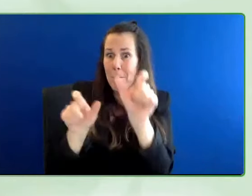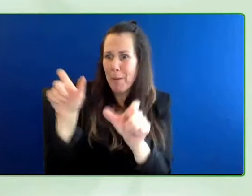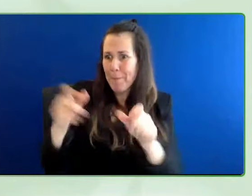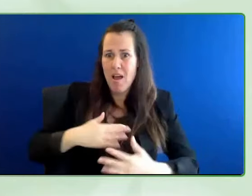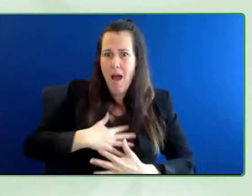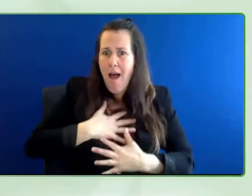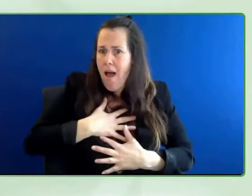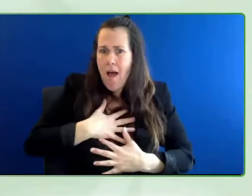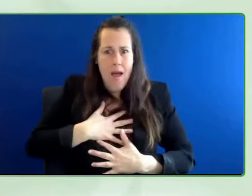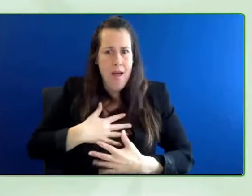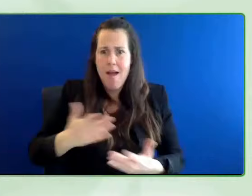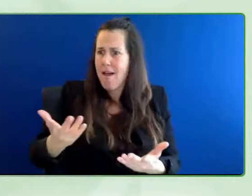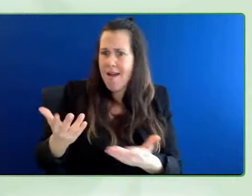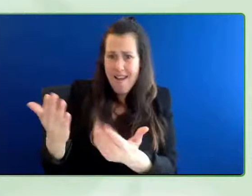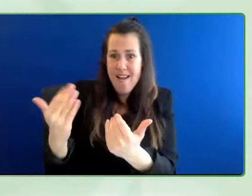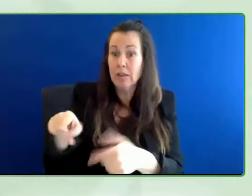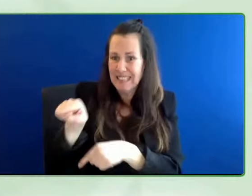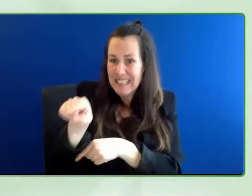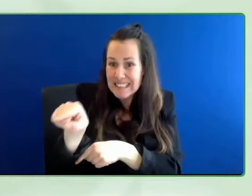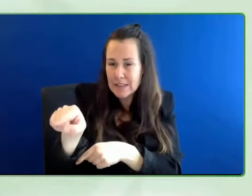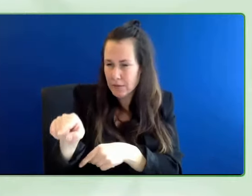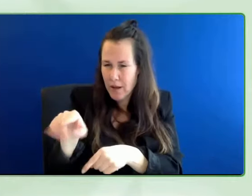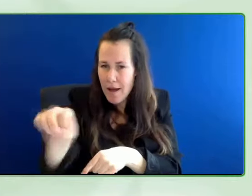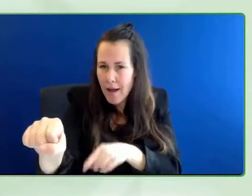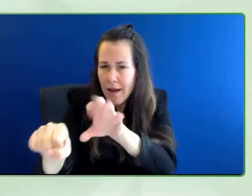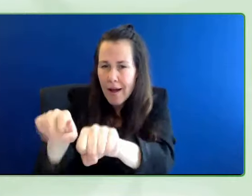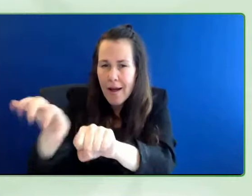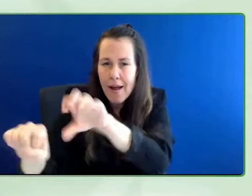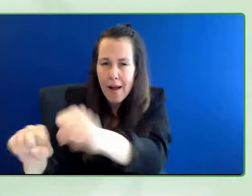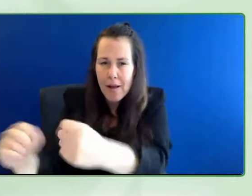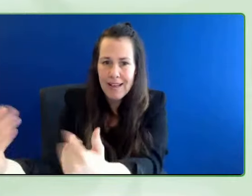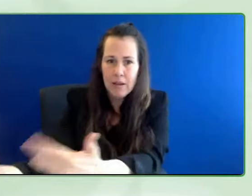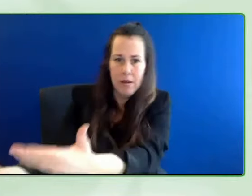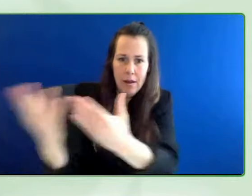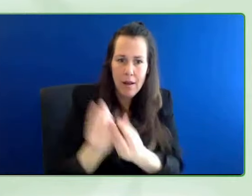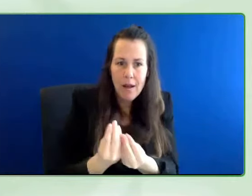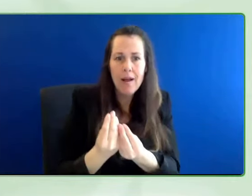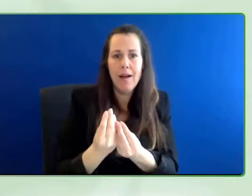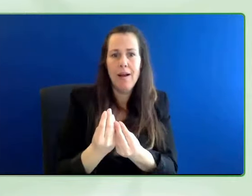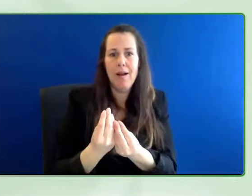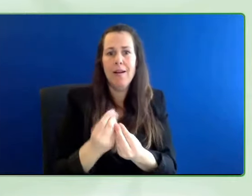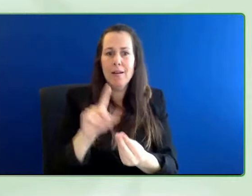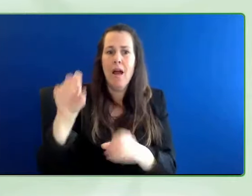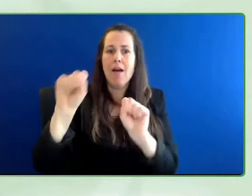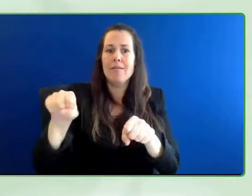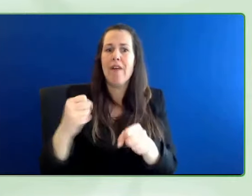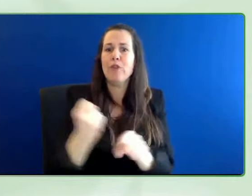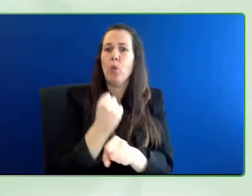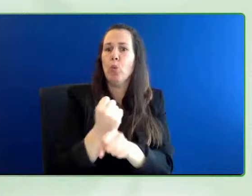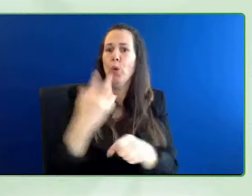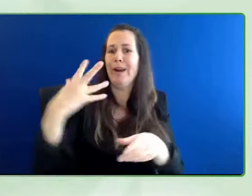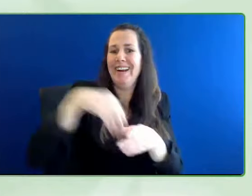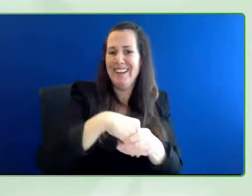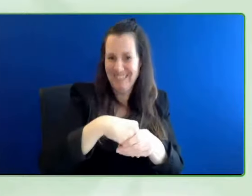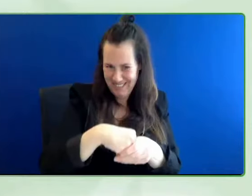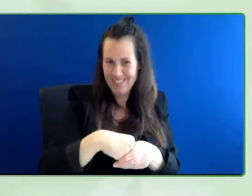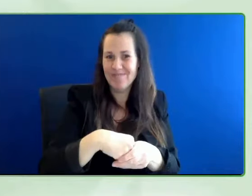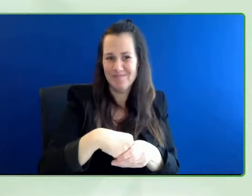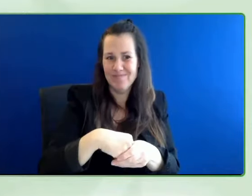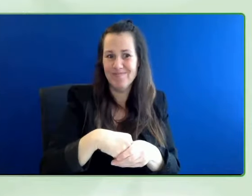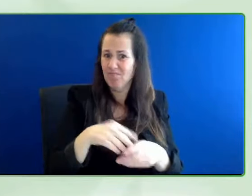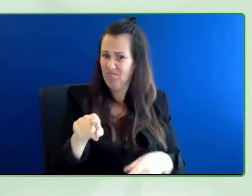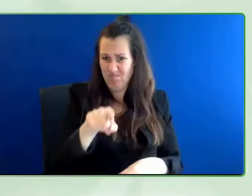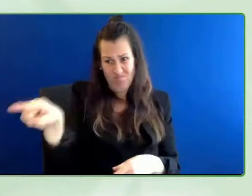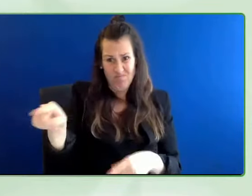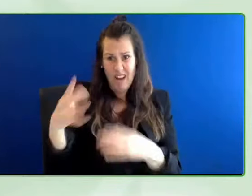So there was a need to identify them and put in strategies that will be identified them.